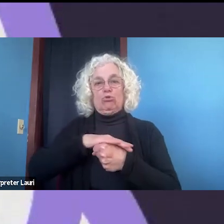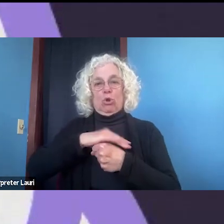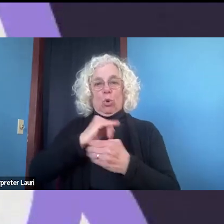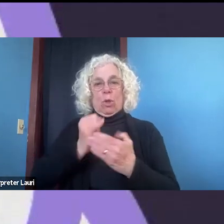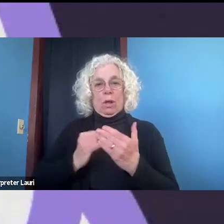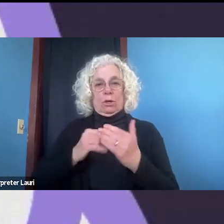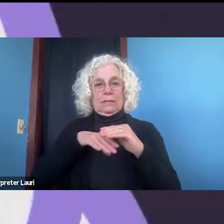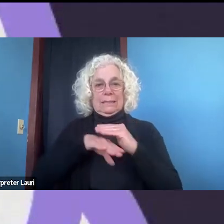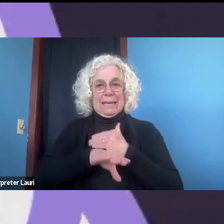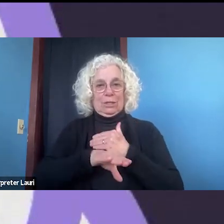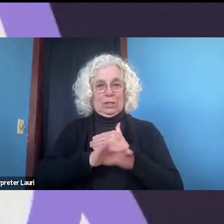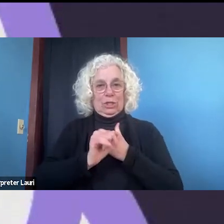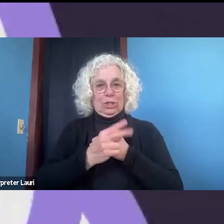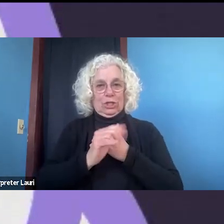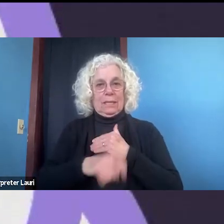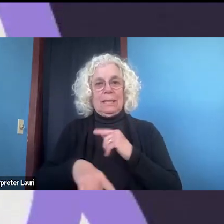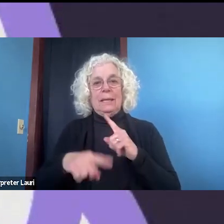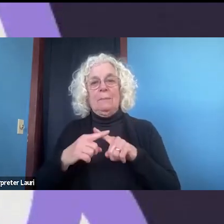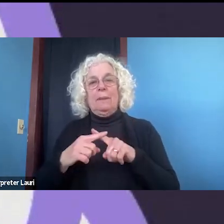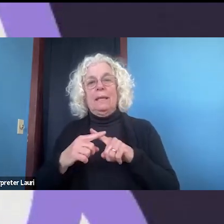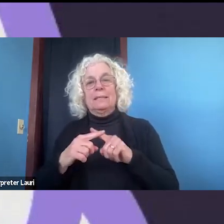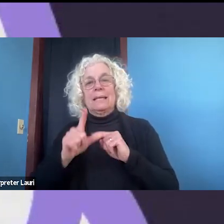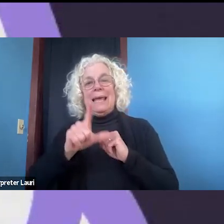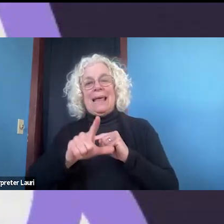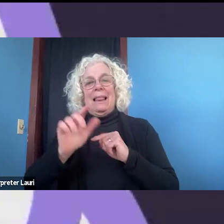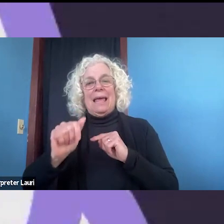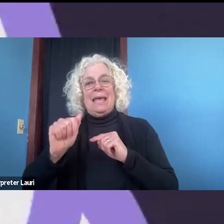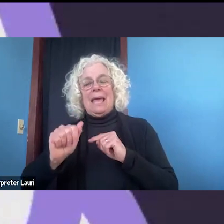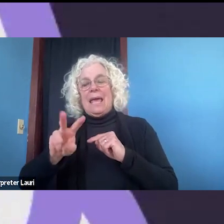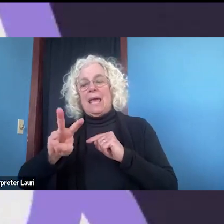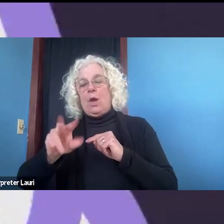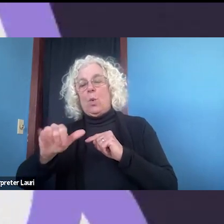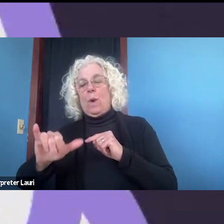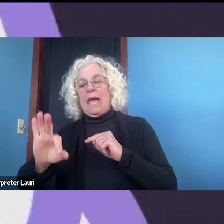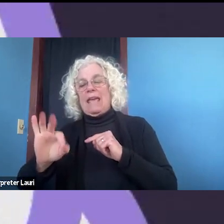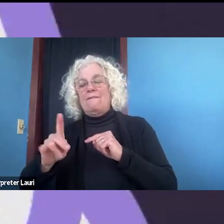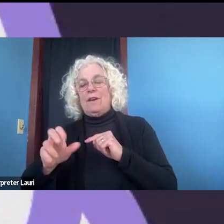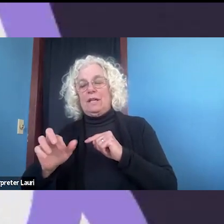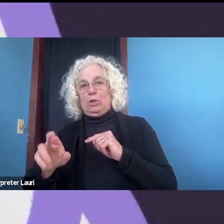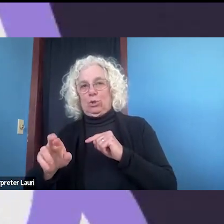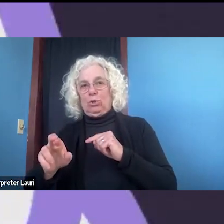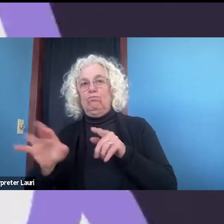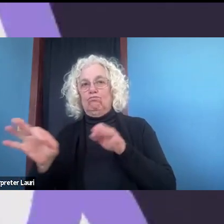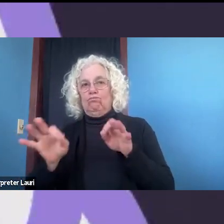agency, Wayfinder which we also call the LAA Wayfinder. You may hear both today, as well as